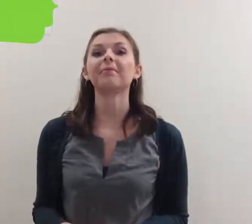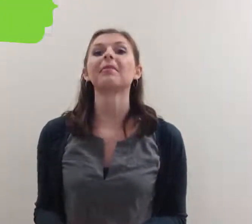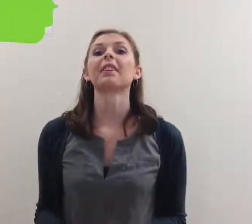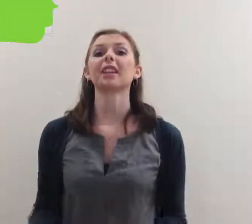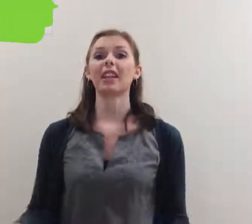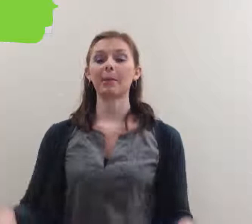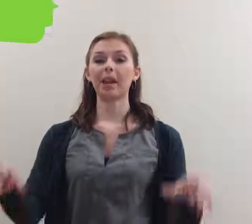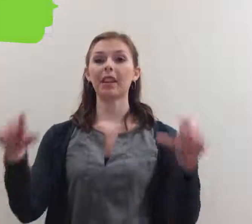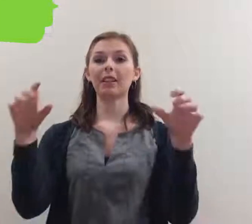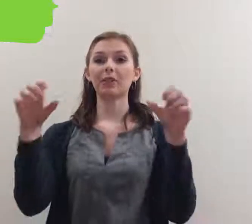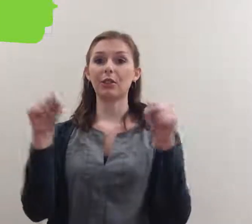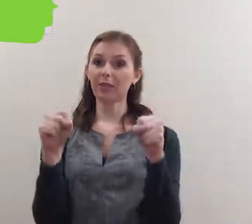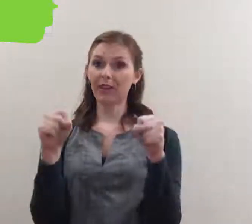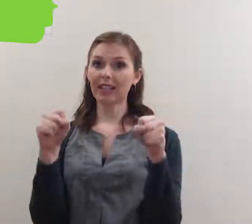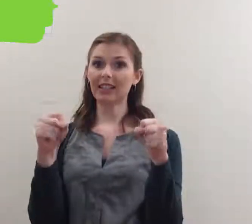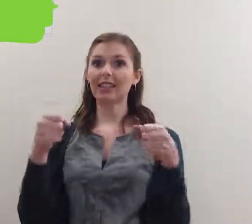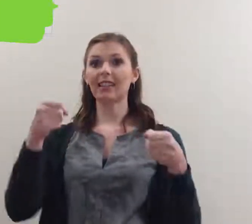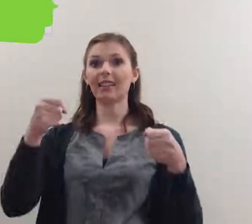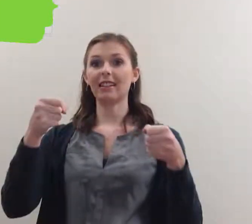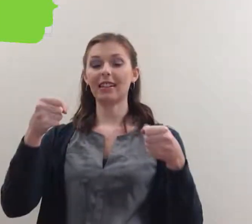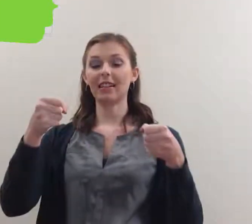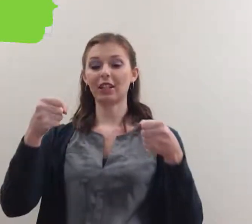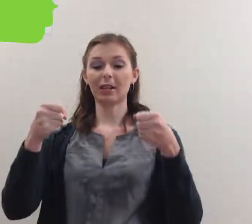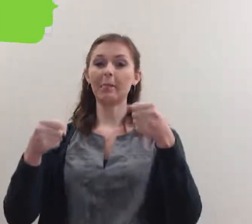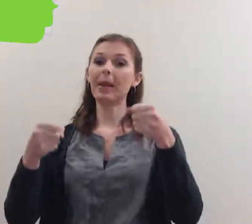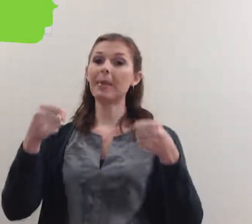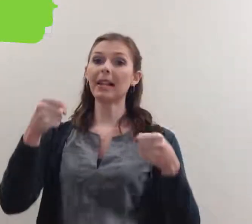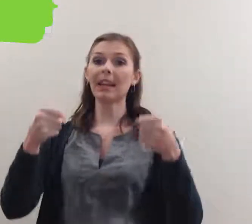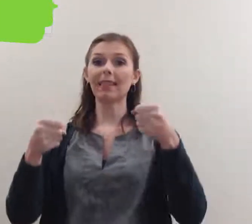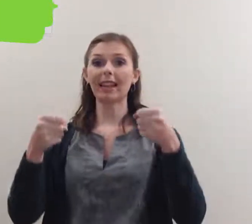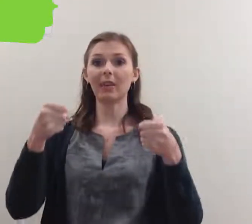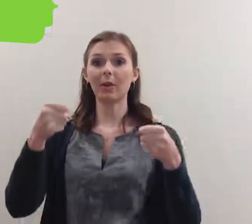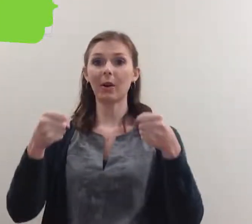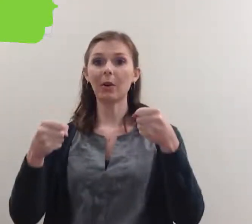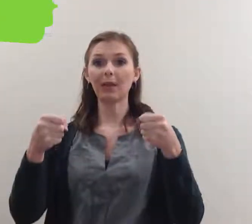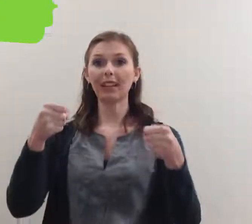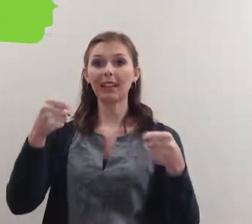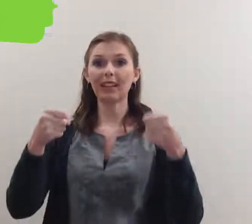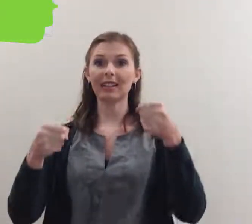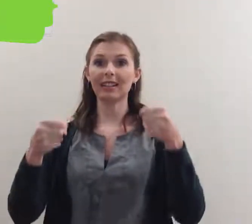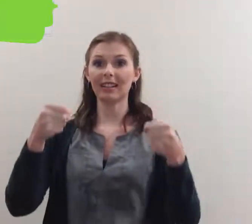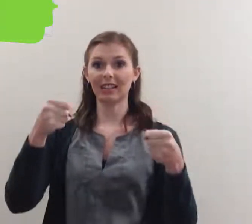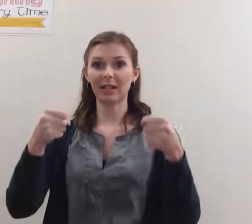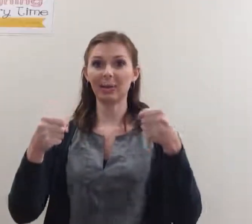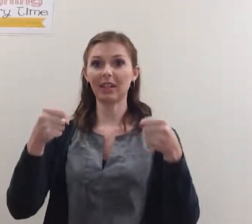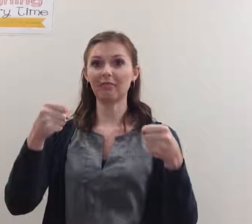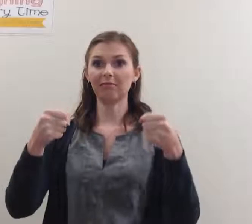You're going to make two fists and you're going to mimic like you are holding a steering wheel.